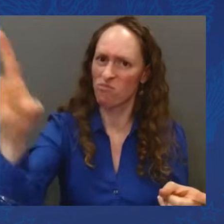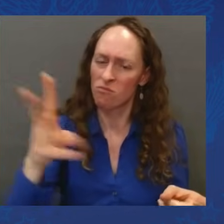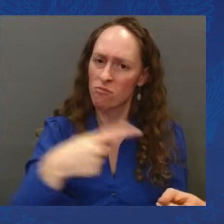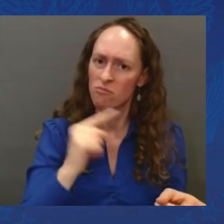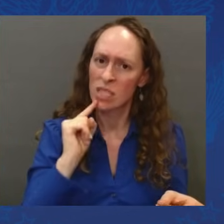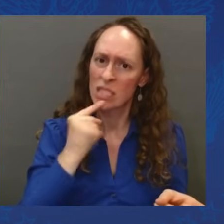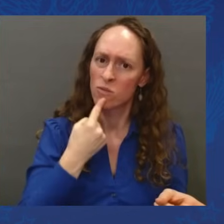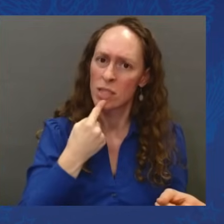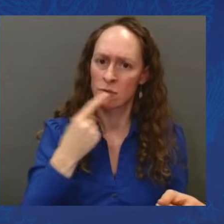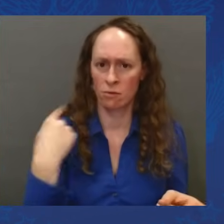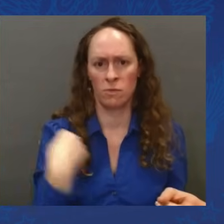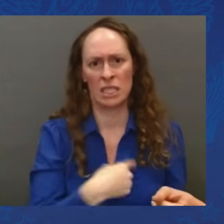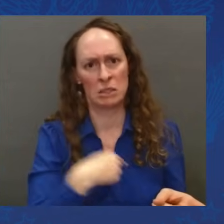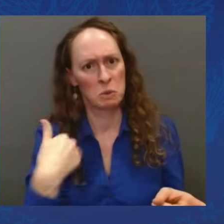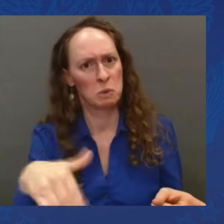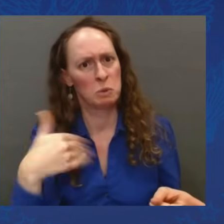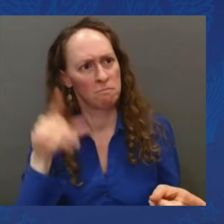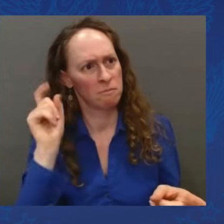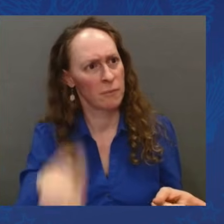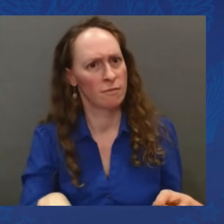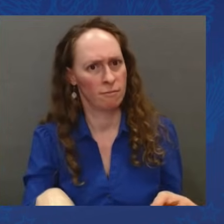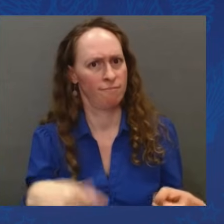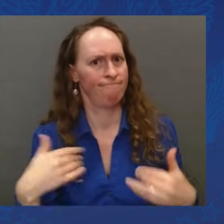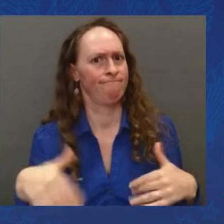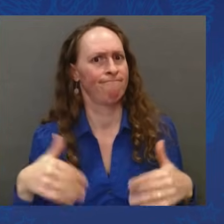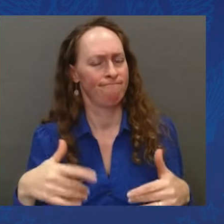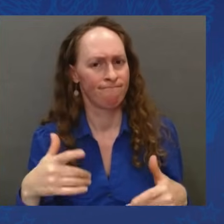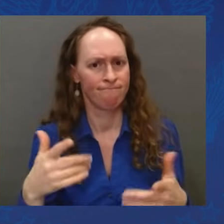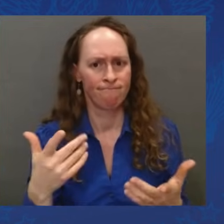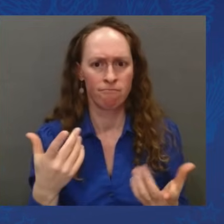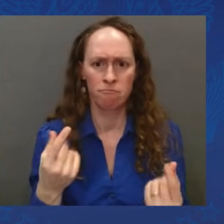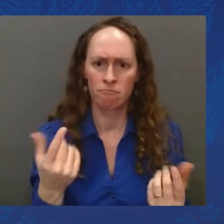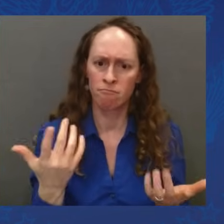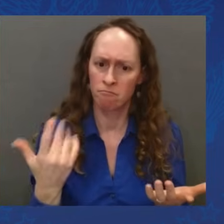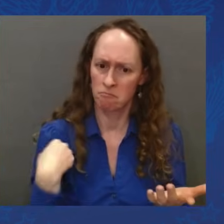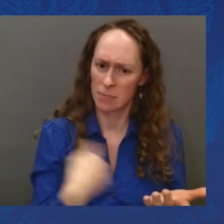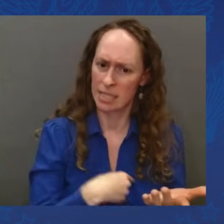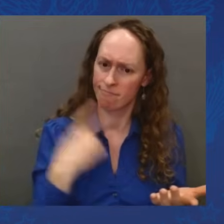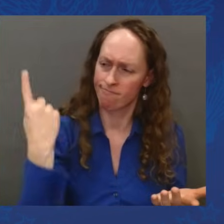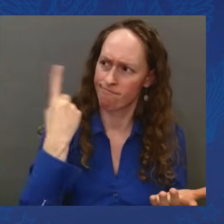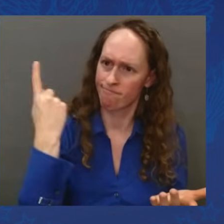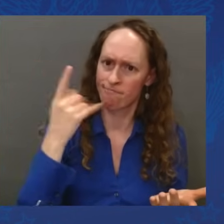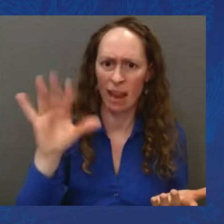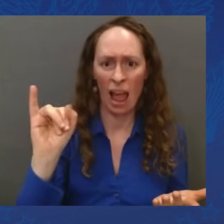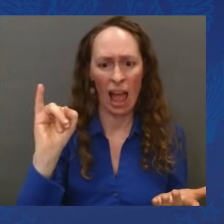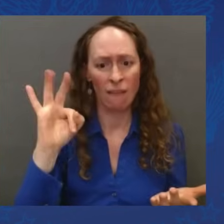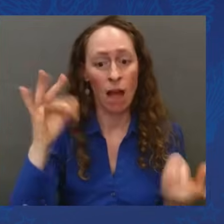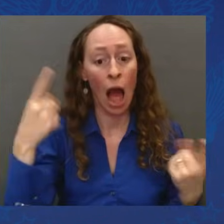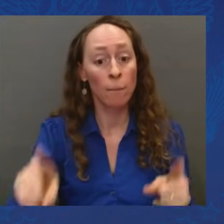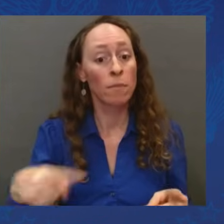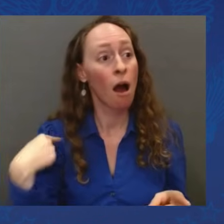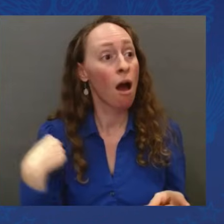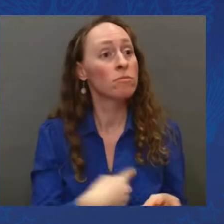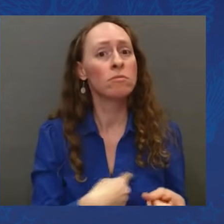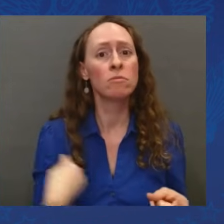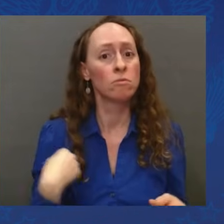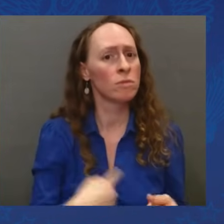"I wonder what we would do if that were the case?" The Press: On the hostages though, you said, "We're coming for you." What did you mean to the American hostages when you said -- The President: Oh --